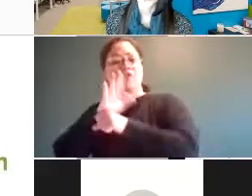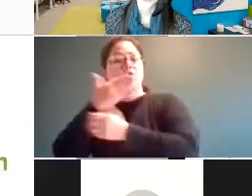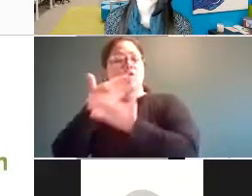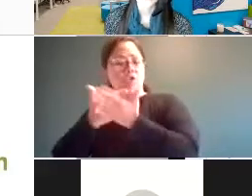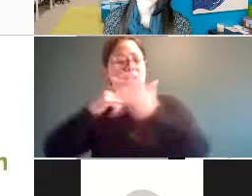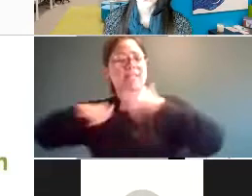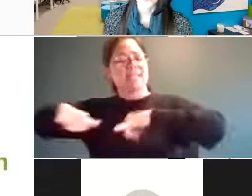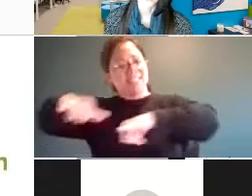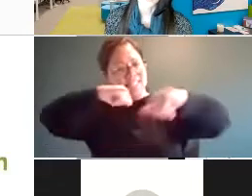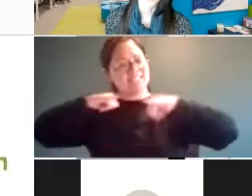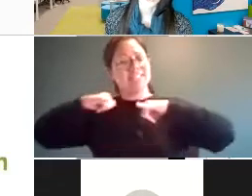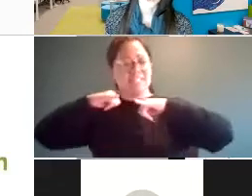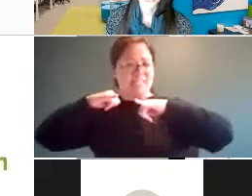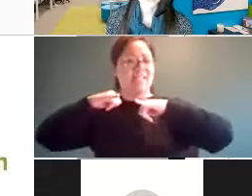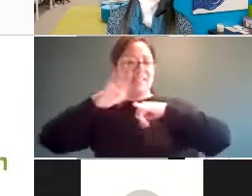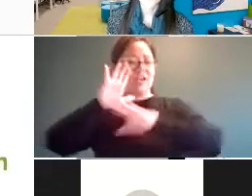across all of your communications.